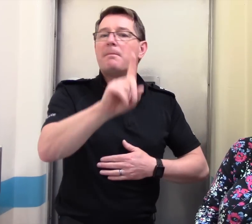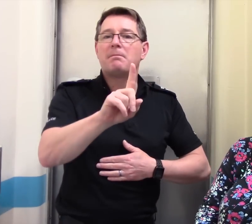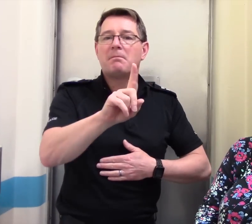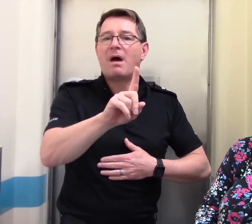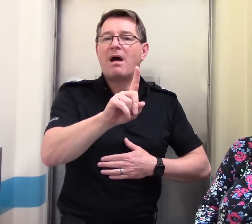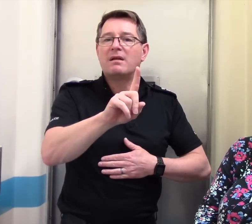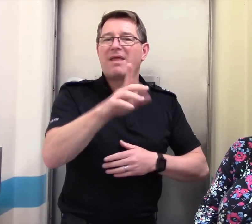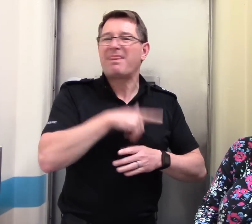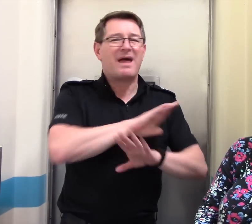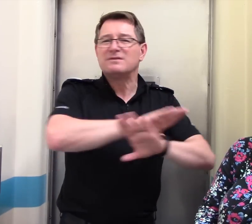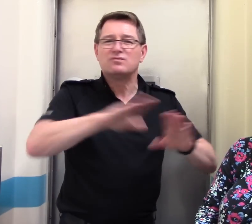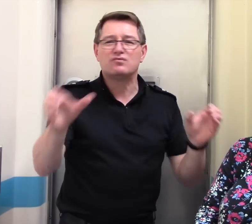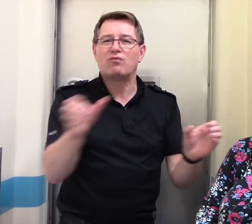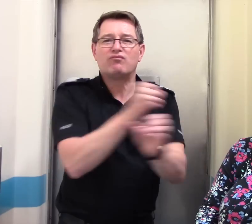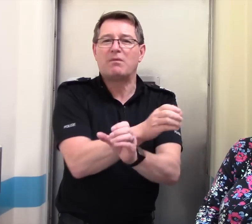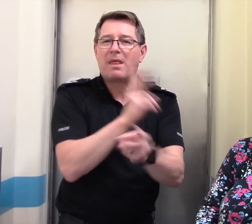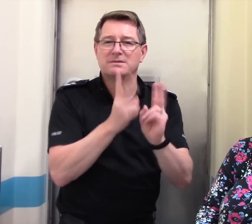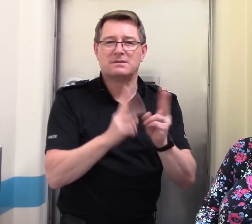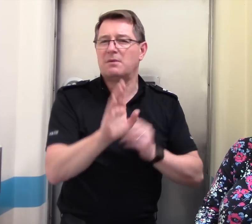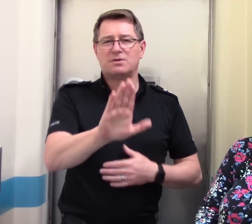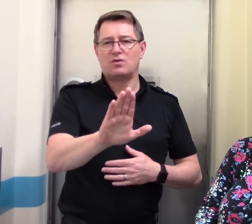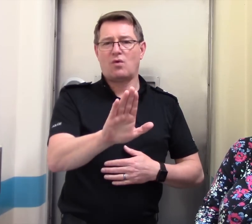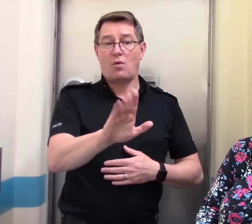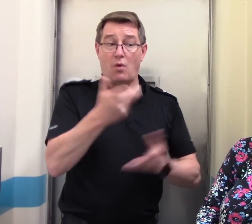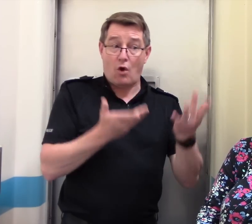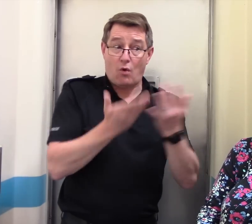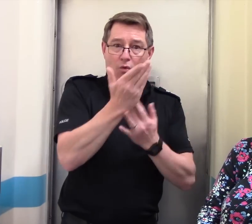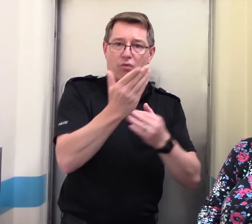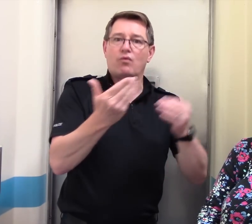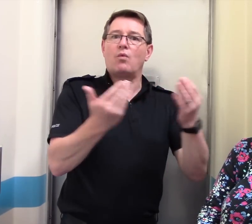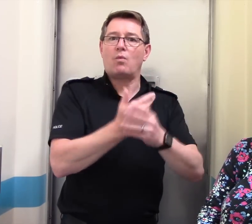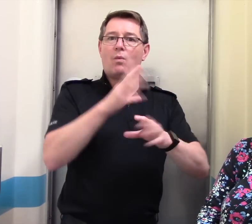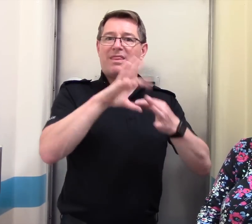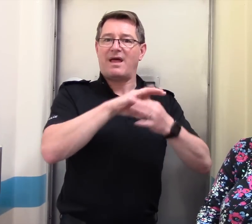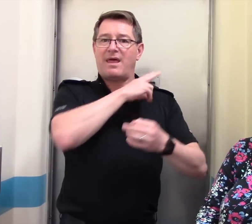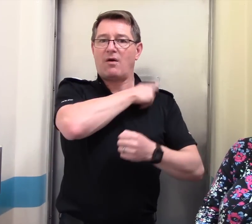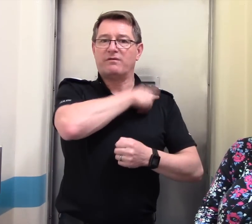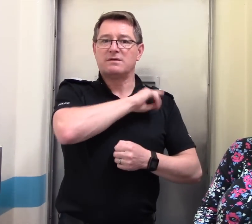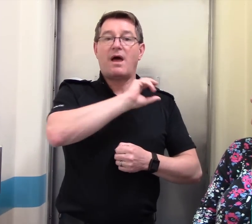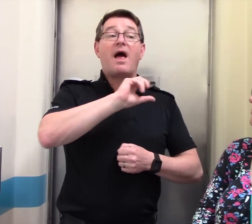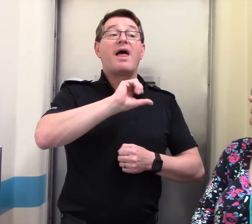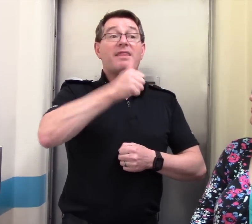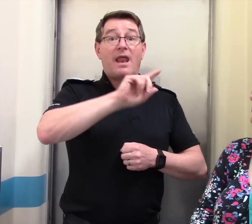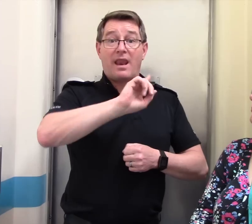but that's not to replace an interpreter it will be explained by Link Officer and